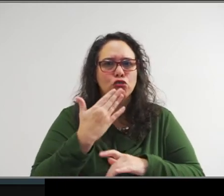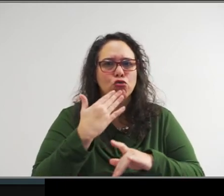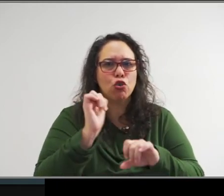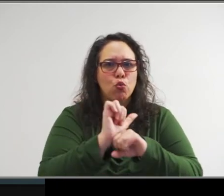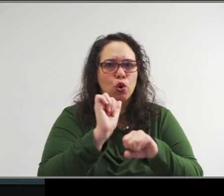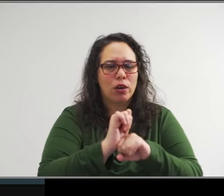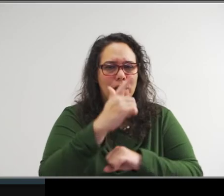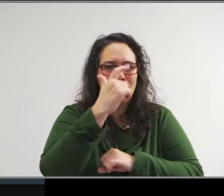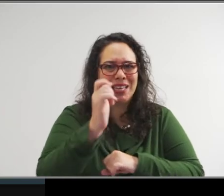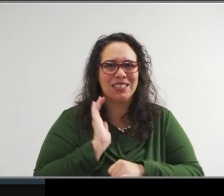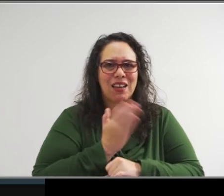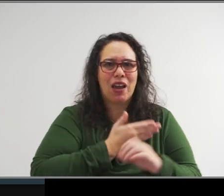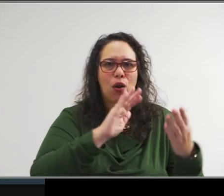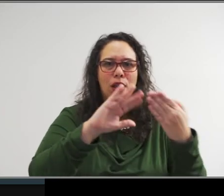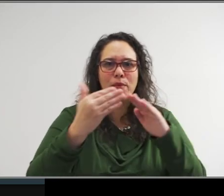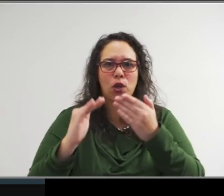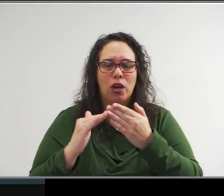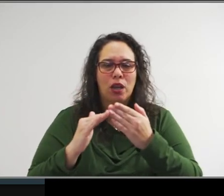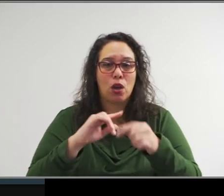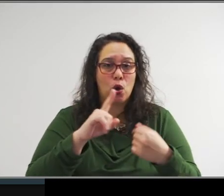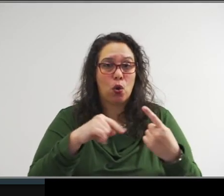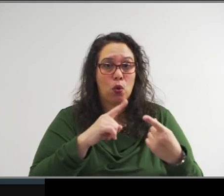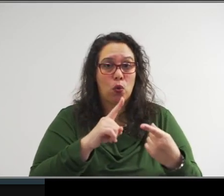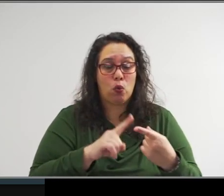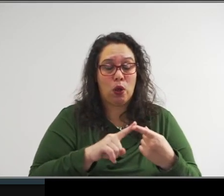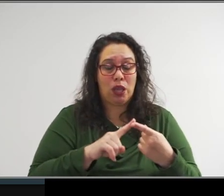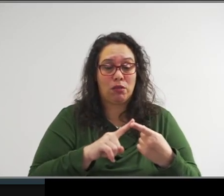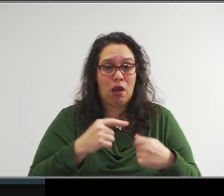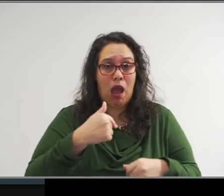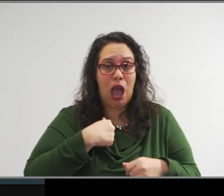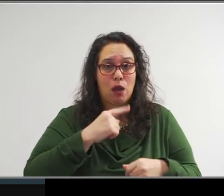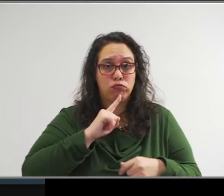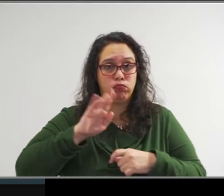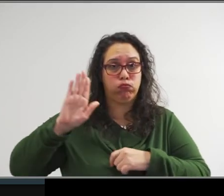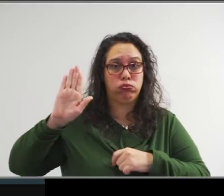You know, when I got sworn on the 15th of December